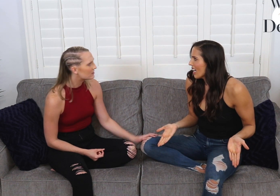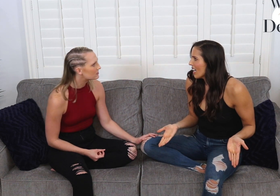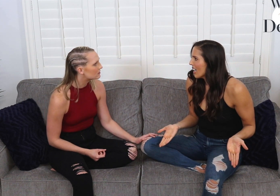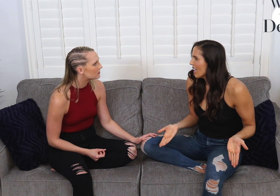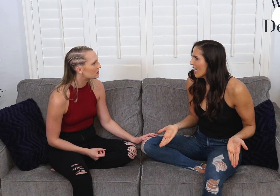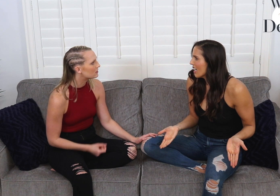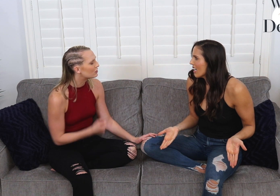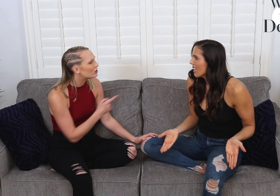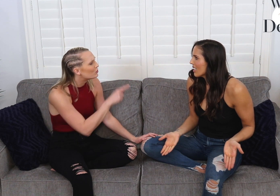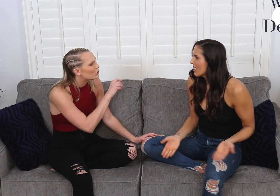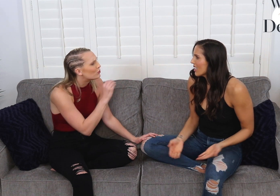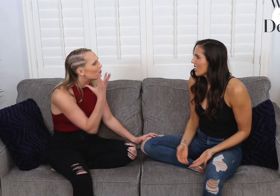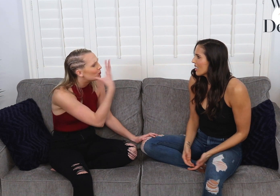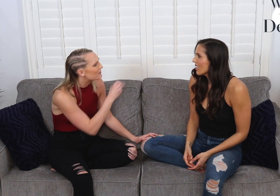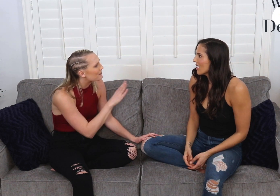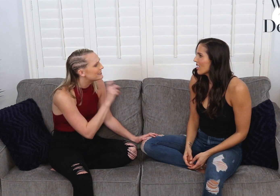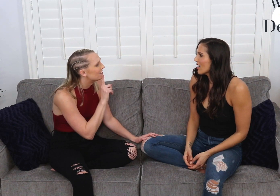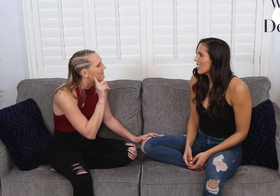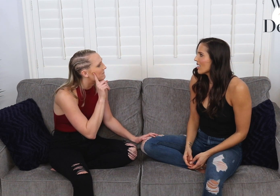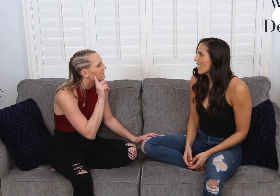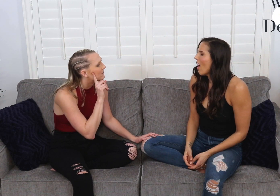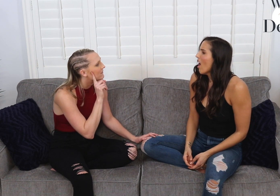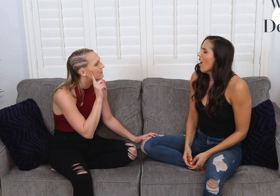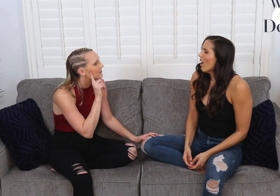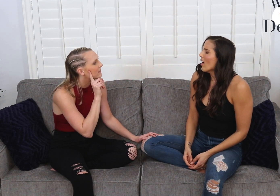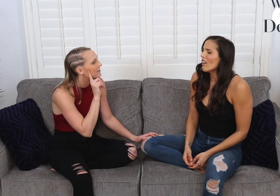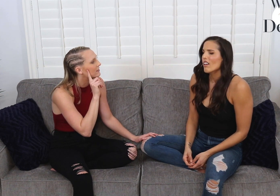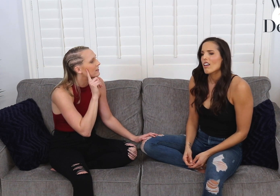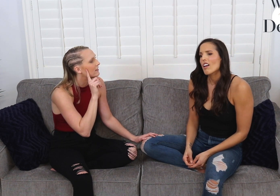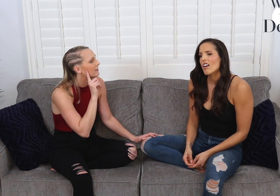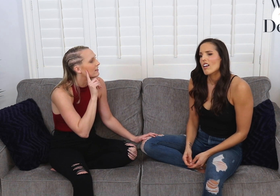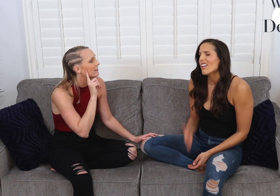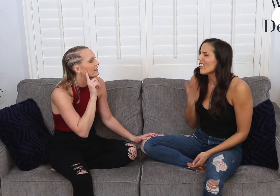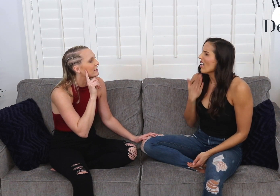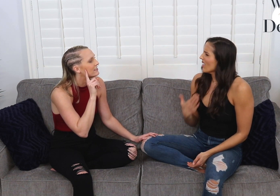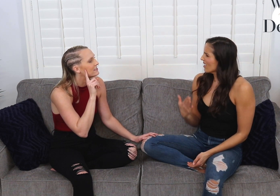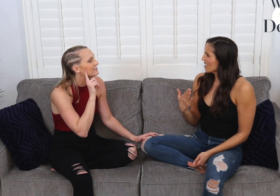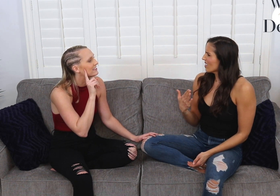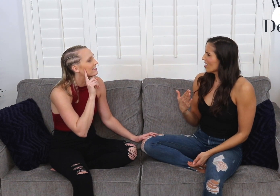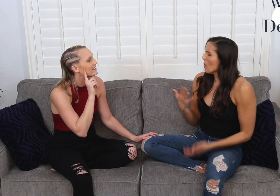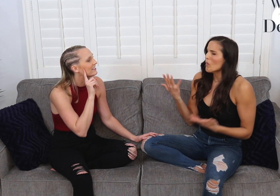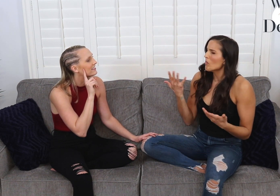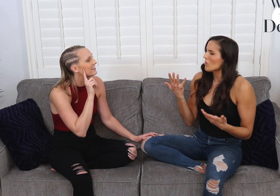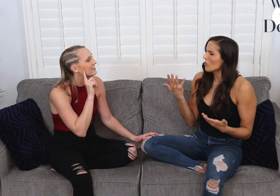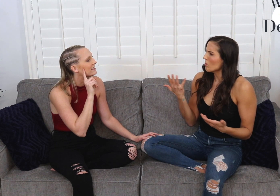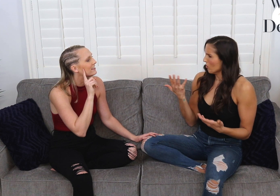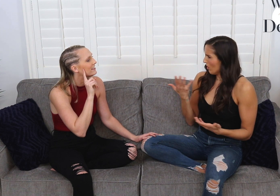Yeah, like you're too pretty to be Deaf. Uh...thanks?